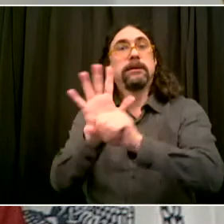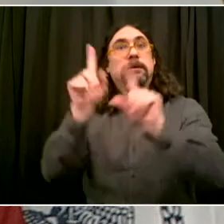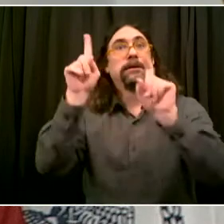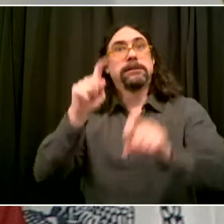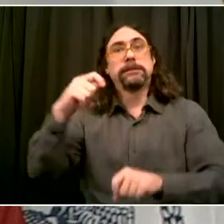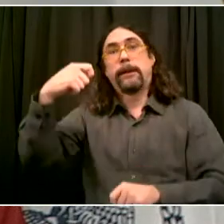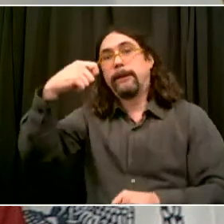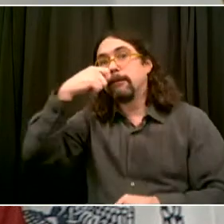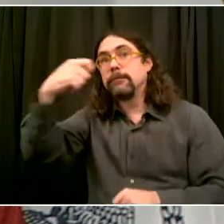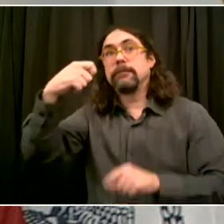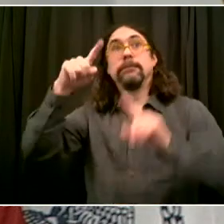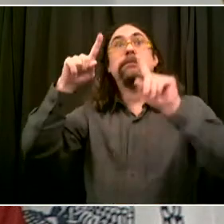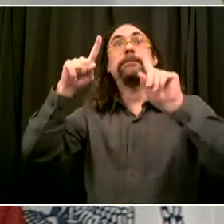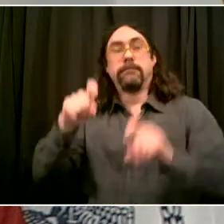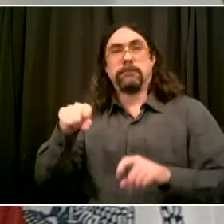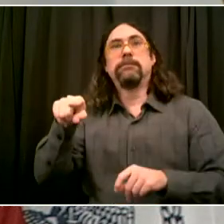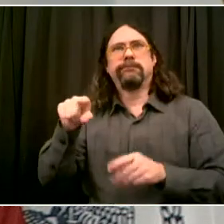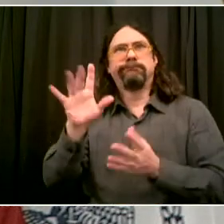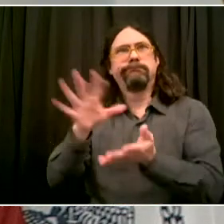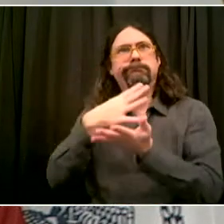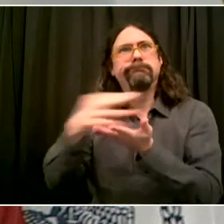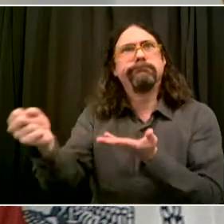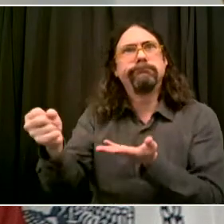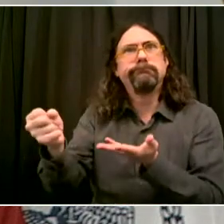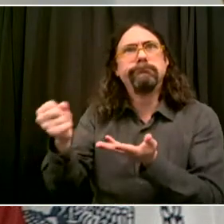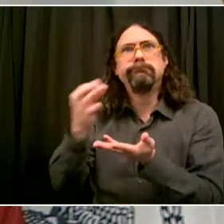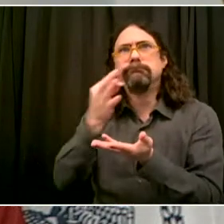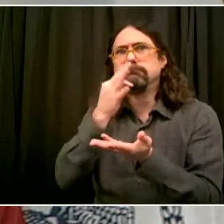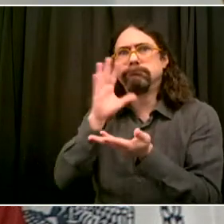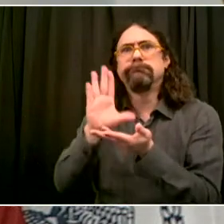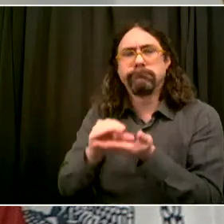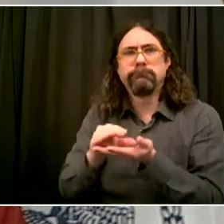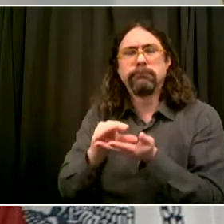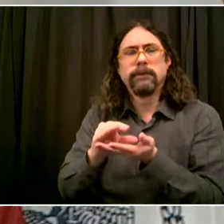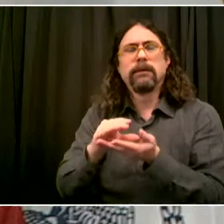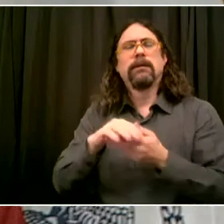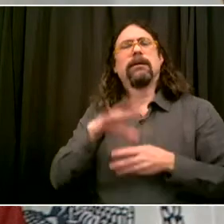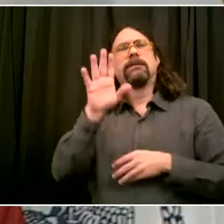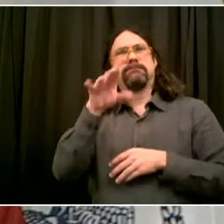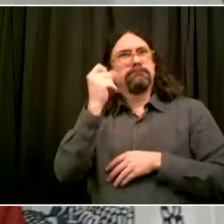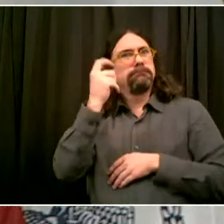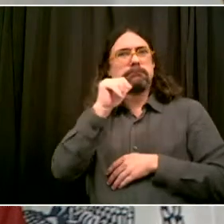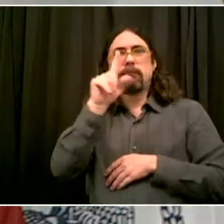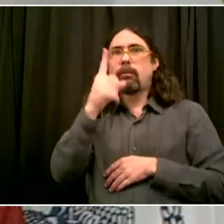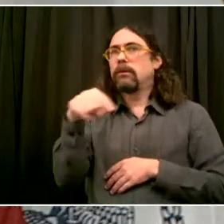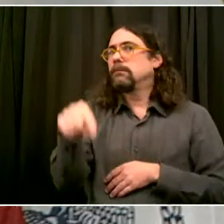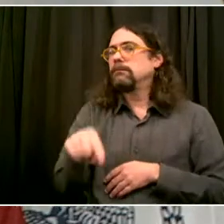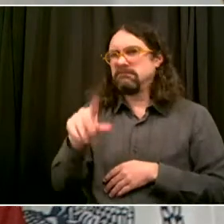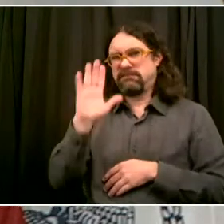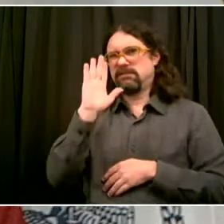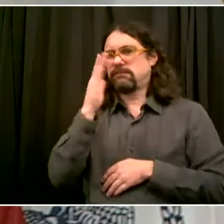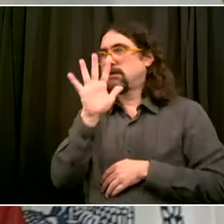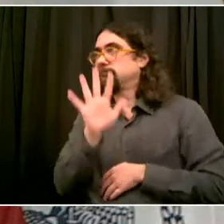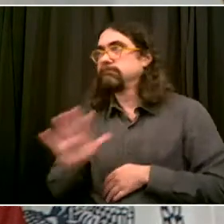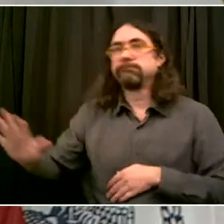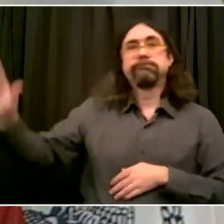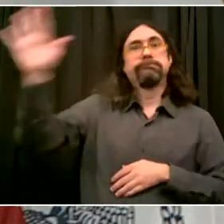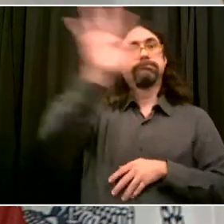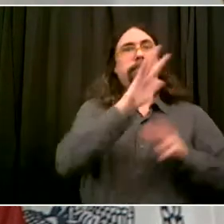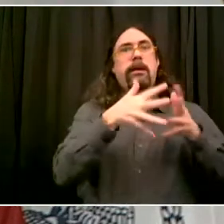SHORTAGE IN THEHE ECHMIMIACL AG